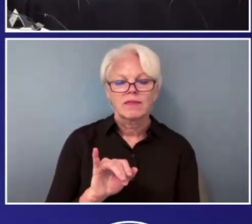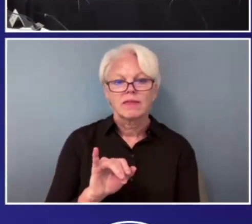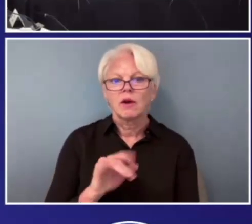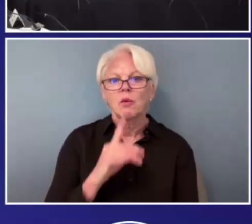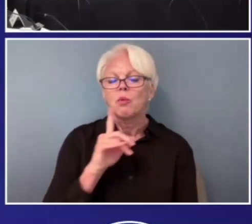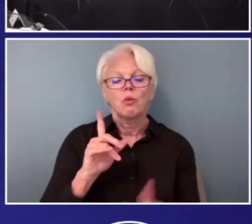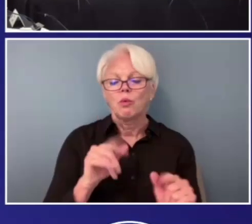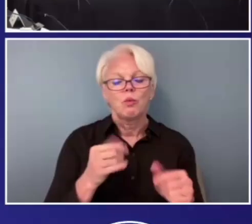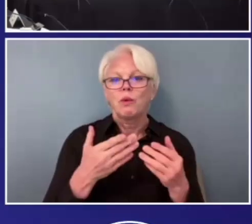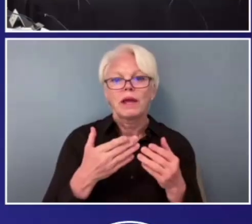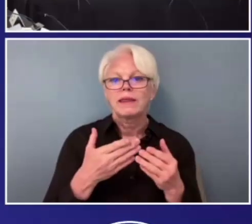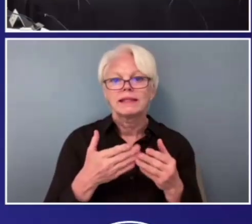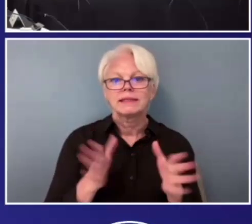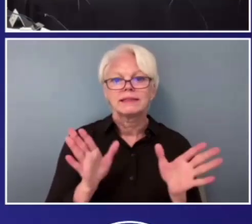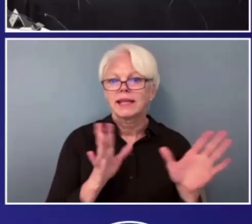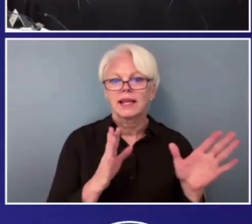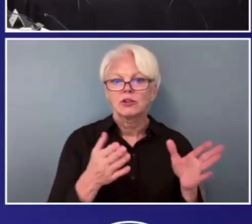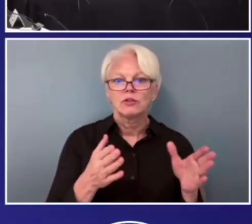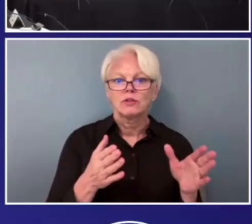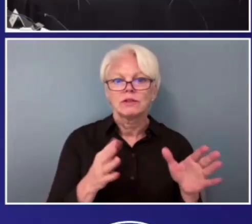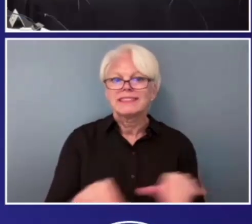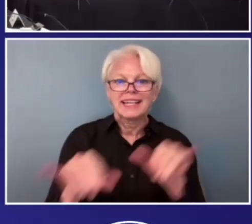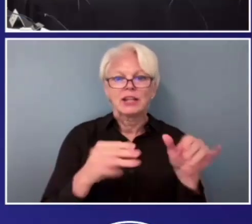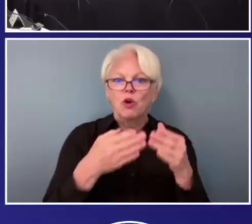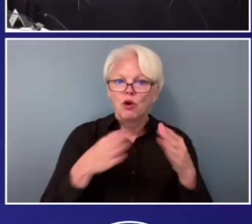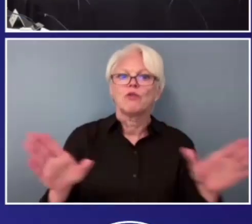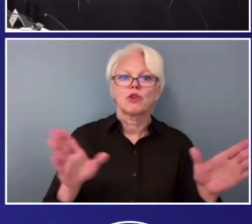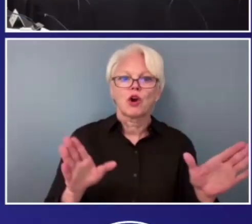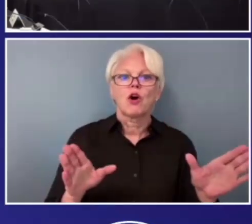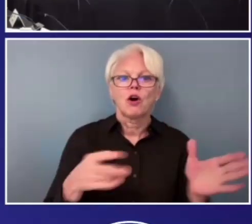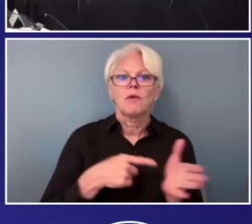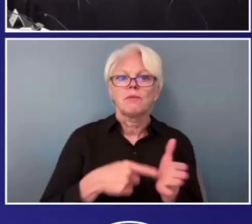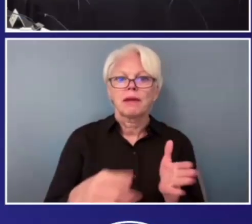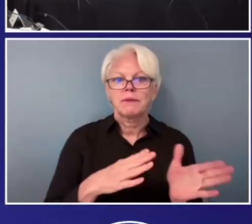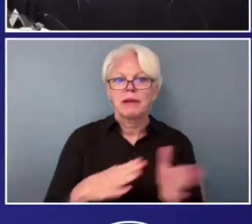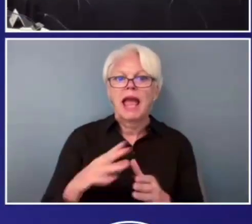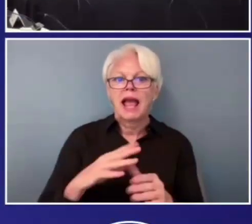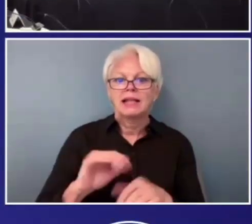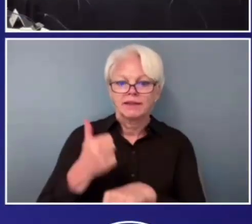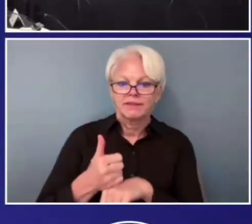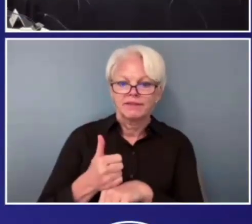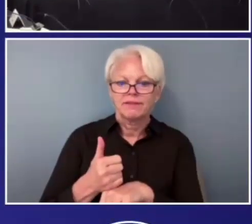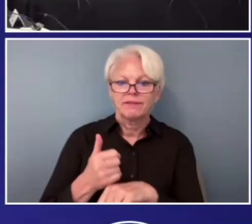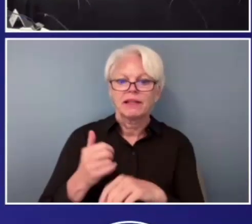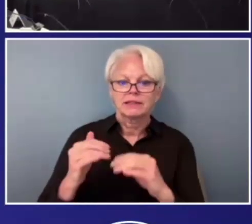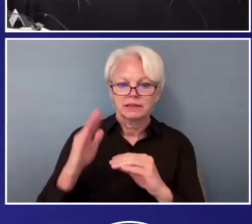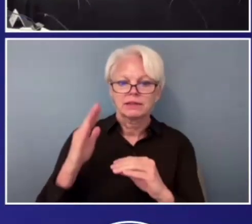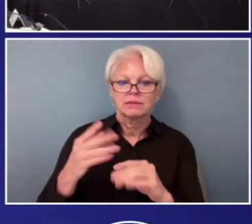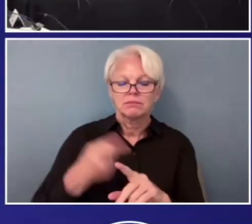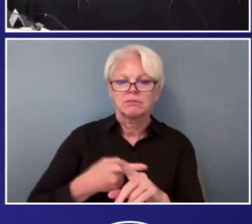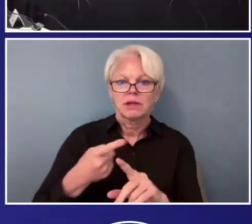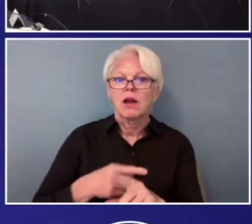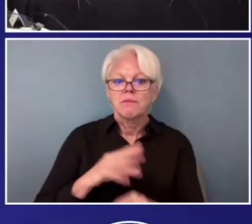you know, default payment plan has a fixed monthly payment, but the OBB does not provide one for the Tiered Standard Plan.